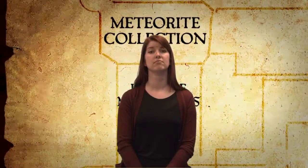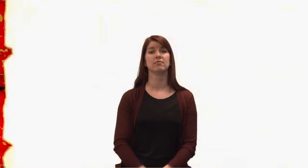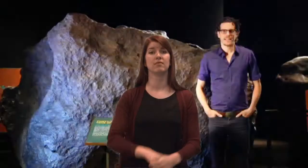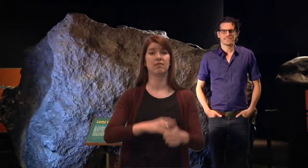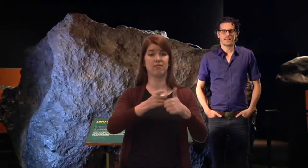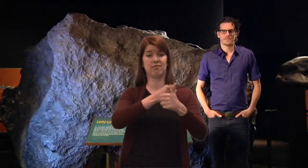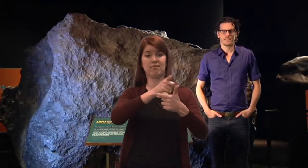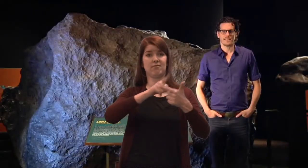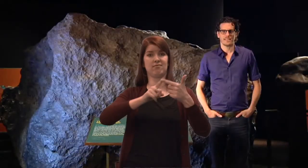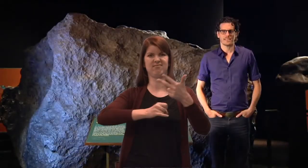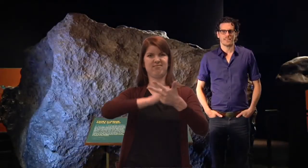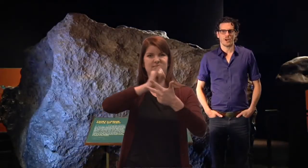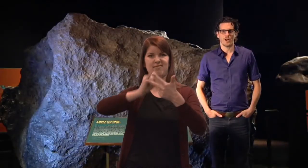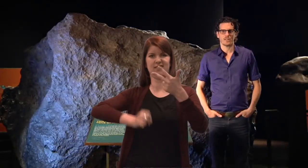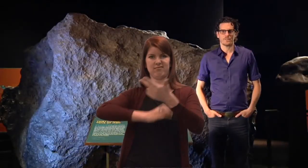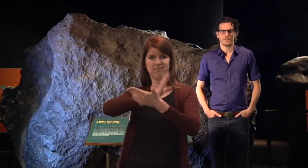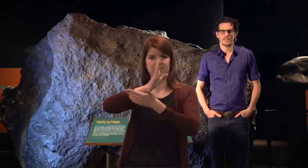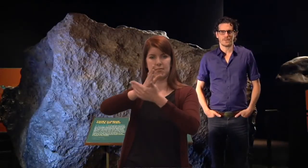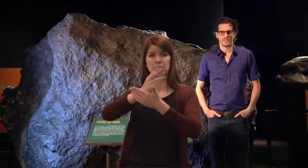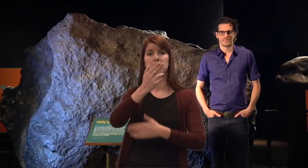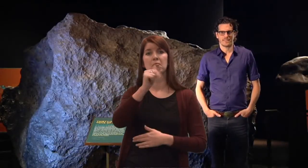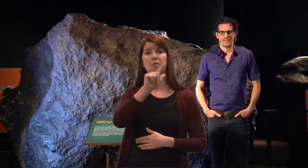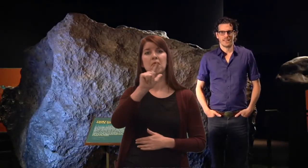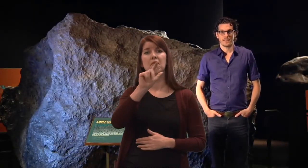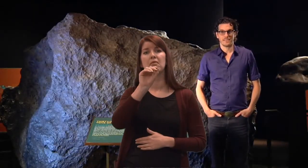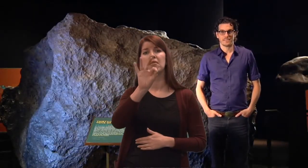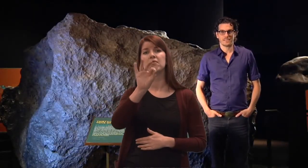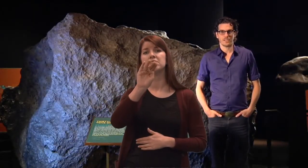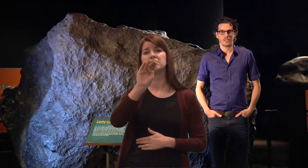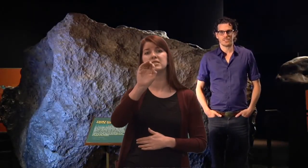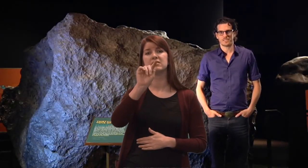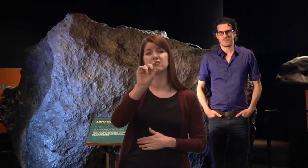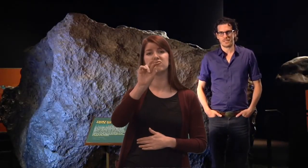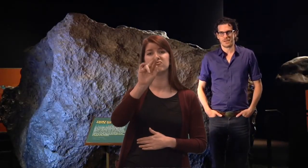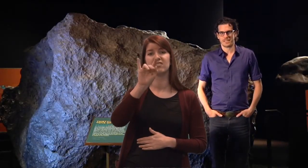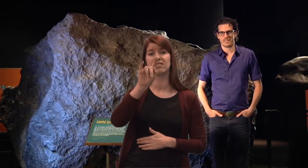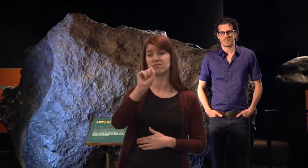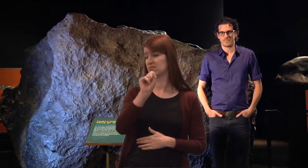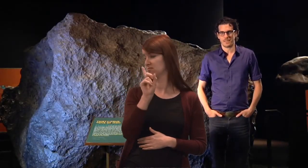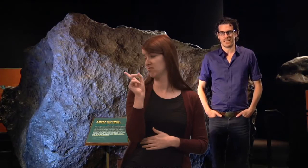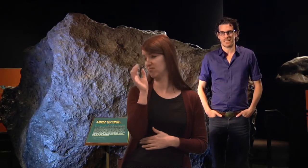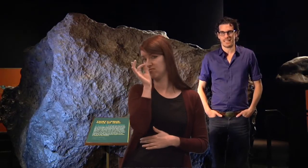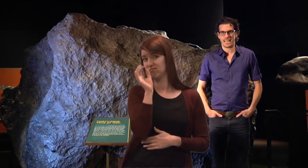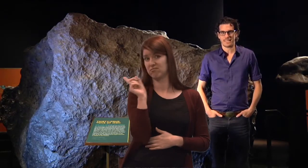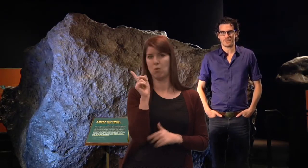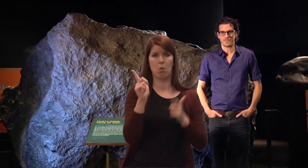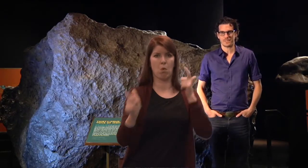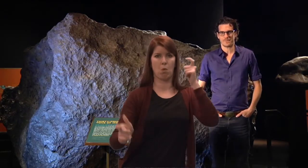Our last stop today is in the Hall of Meteorites. This is the largest meteorite on display in any museum.